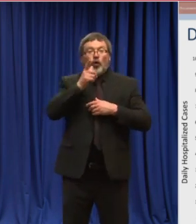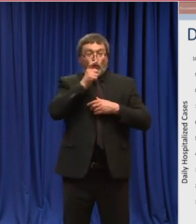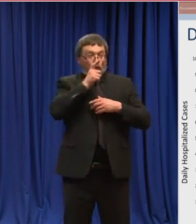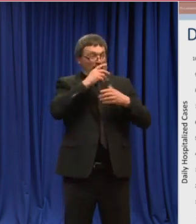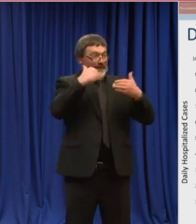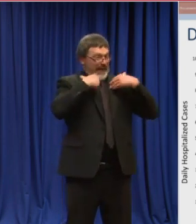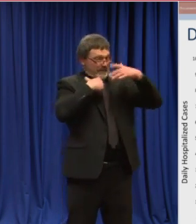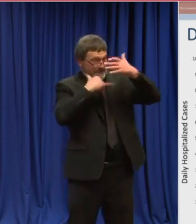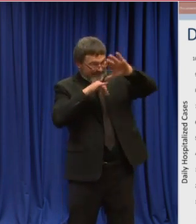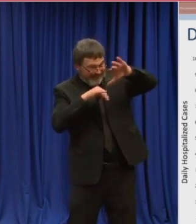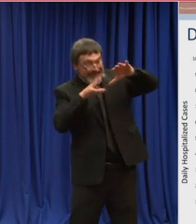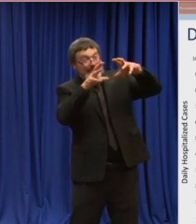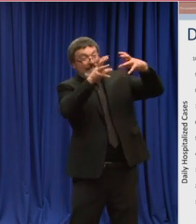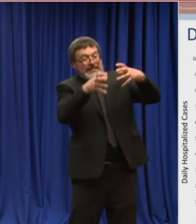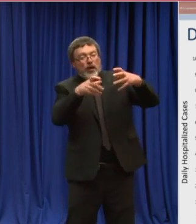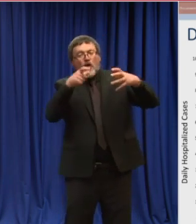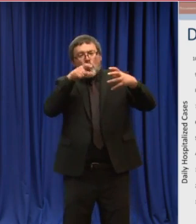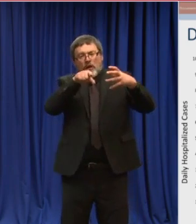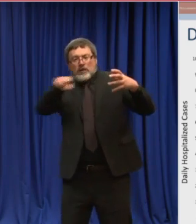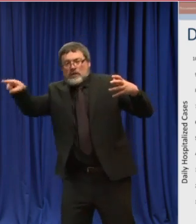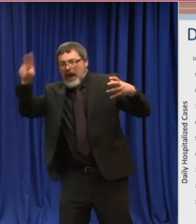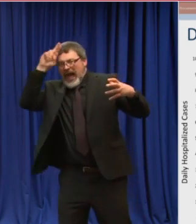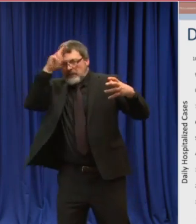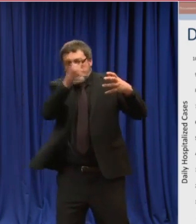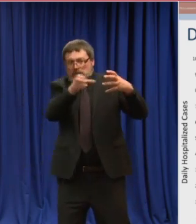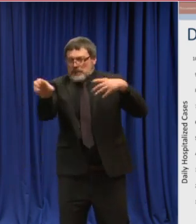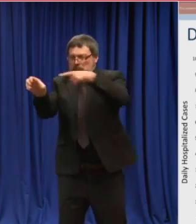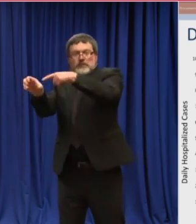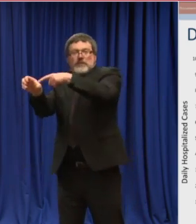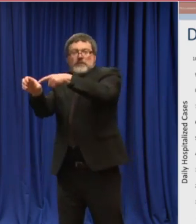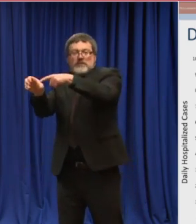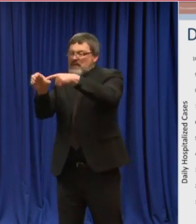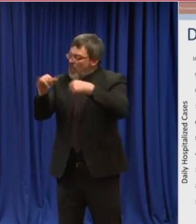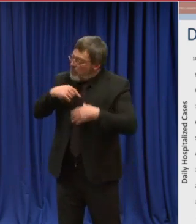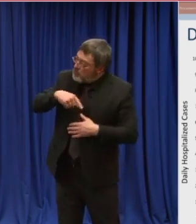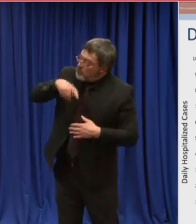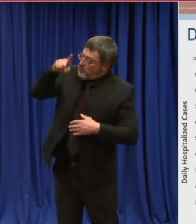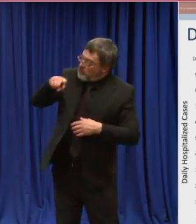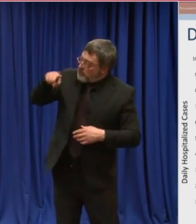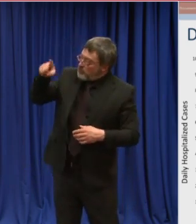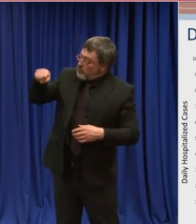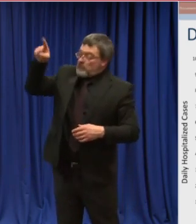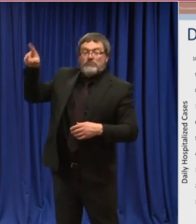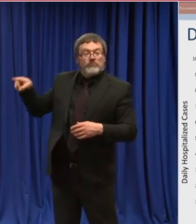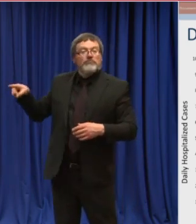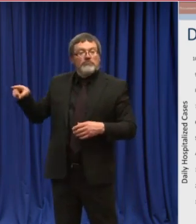THIS IS POTENTIALLY A MORE RELIABLE SOURCE OF DATA BECAUSE ANYBODY THAT IS HOSPITALIZED WITH SUSPECT COVID-19.